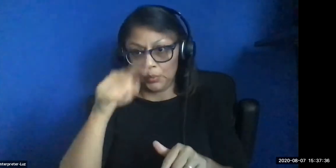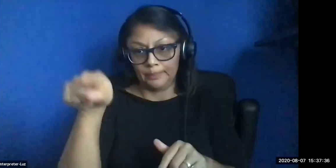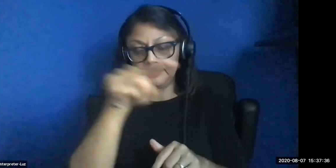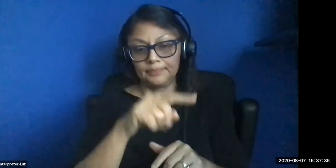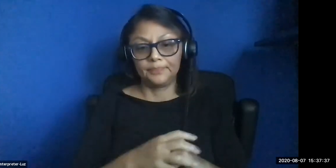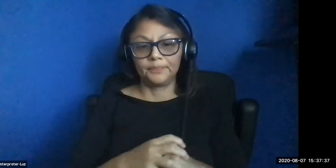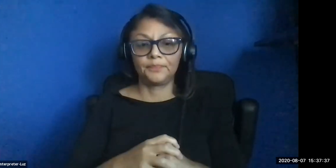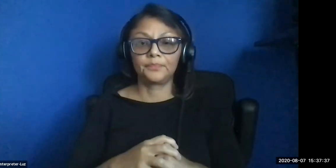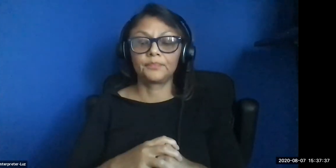Channelle Charest: Here's the